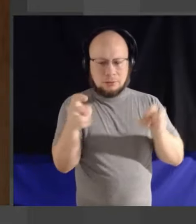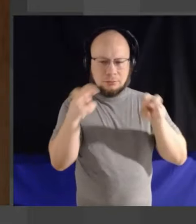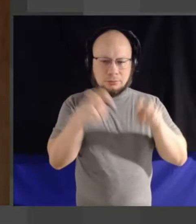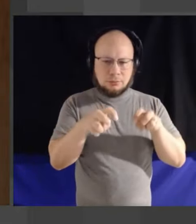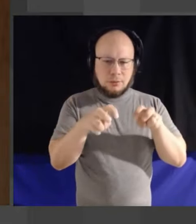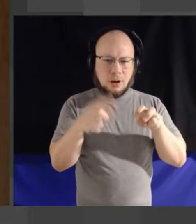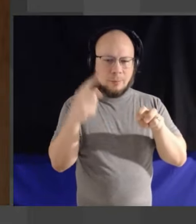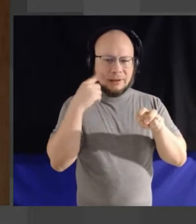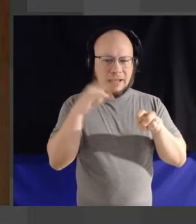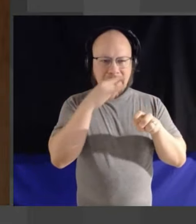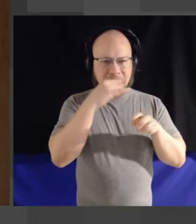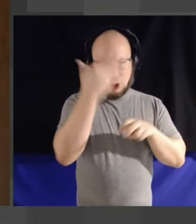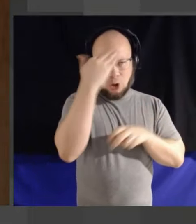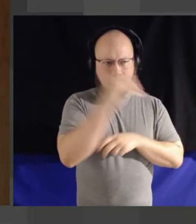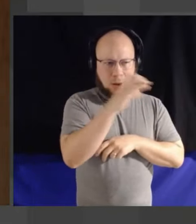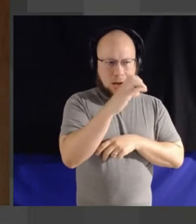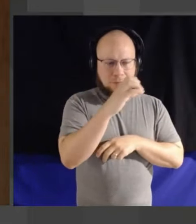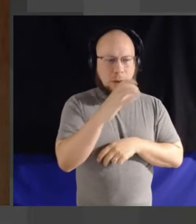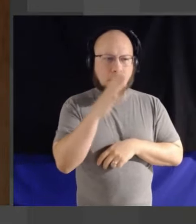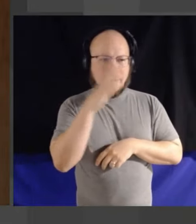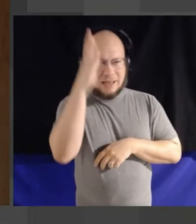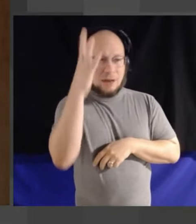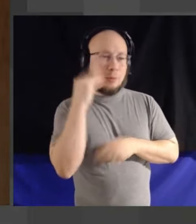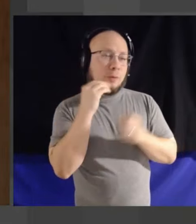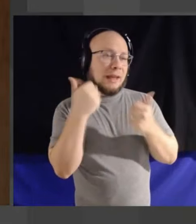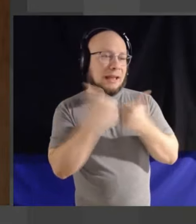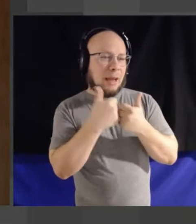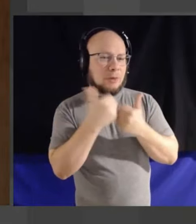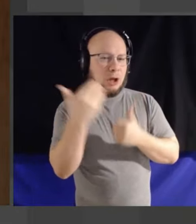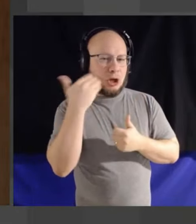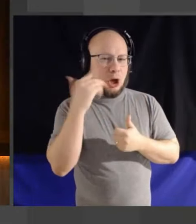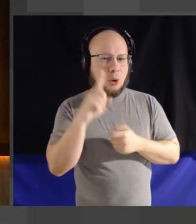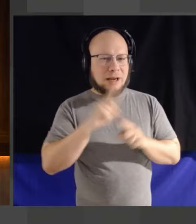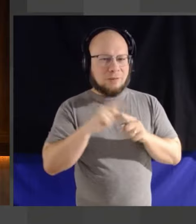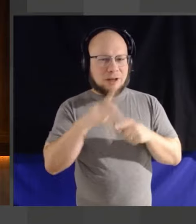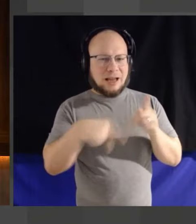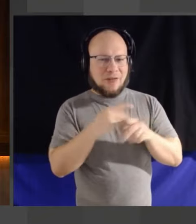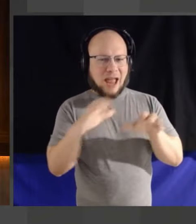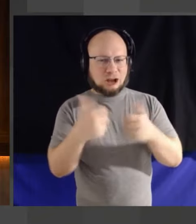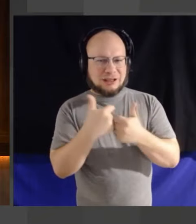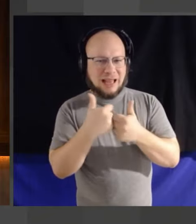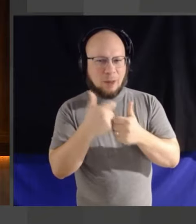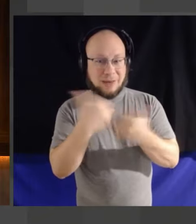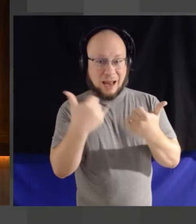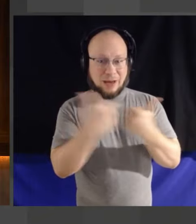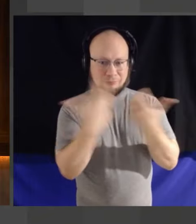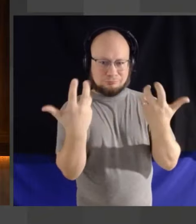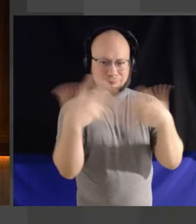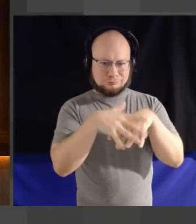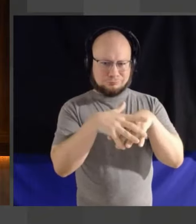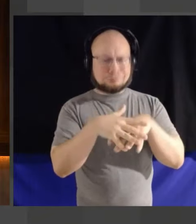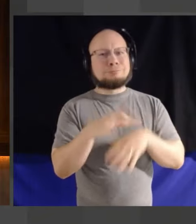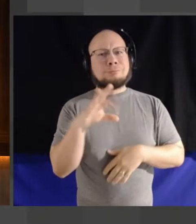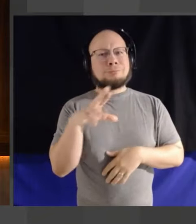SHOW THEIR CHILDREN DUNGEON CRAWLERS AND CHILDREN SHOW THEIR PARENTS MINECRAFT.